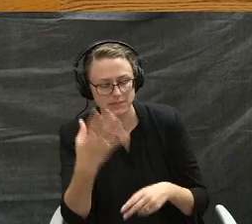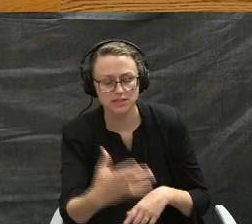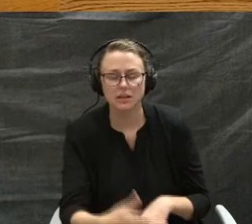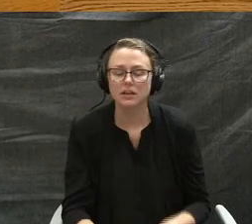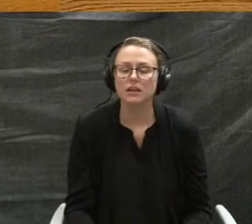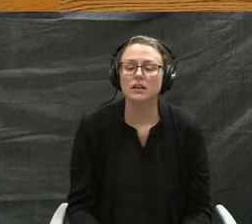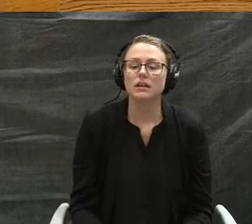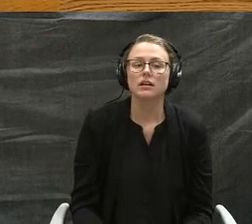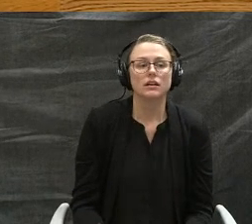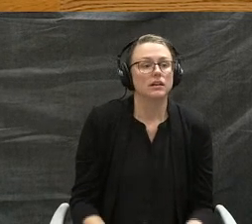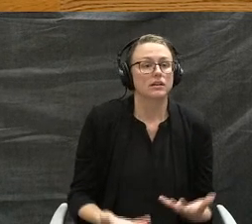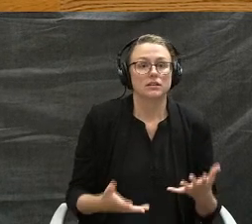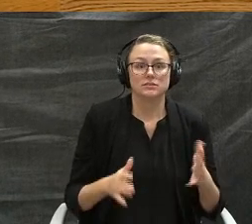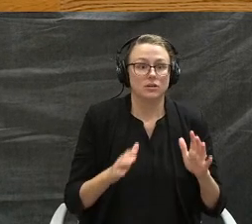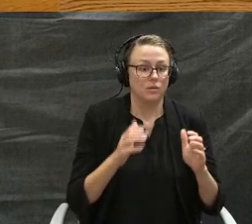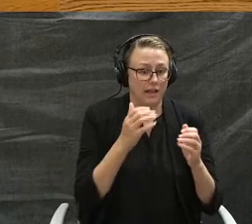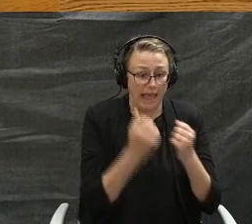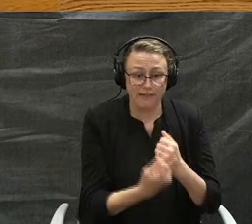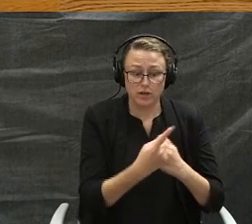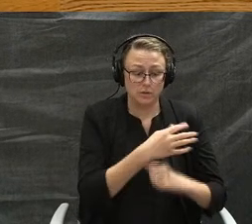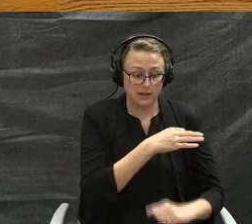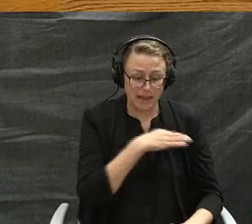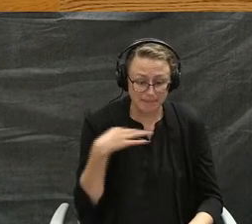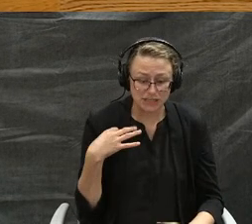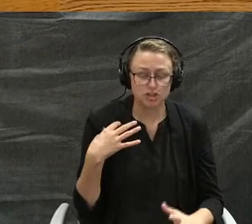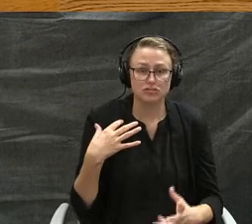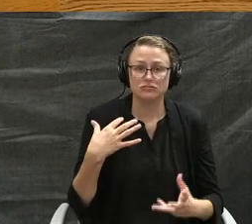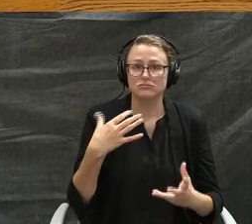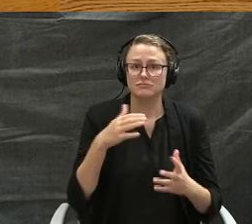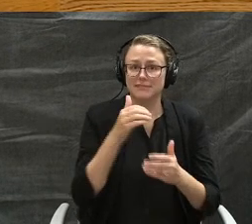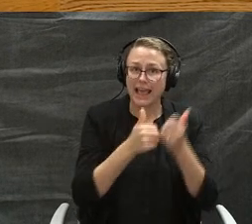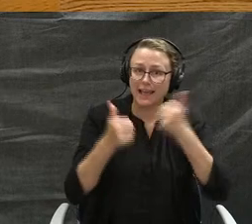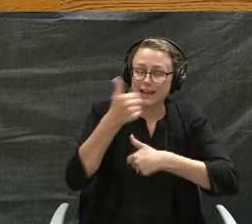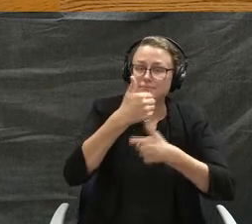and the parents who were a part of these committees.